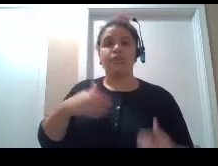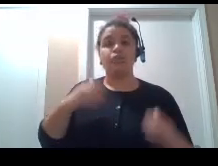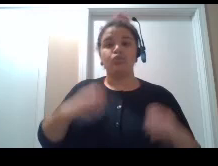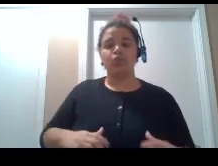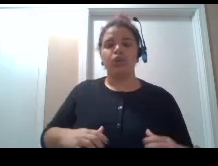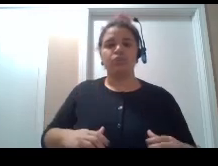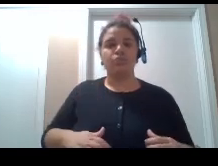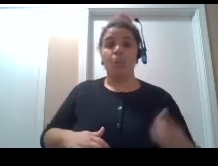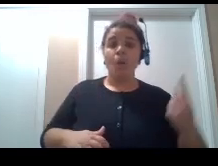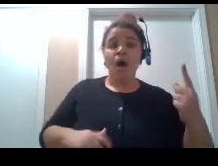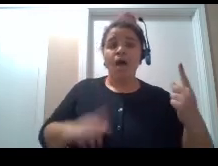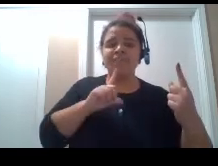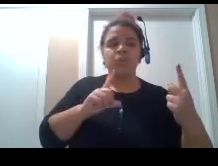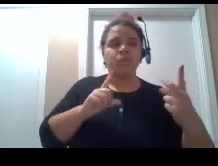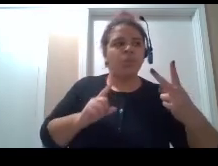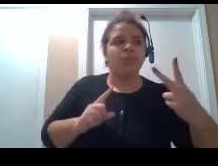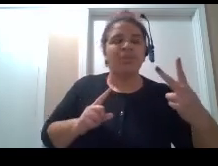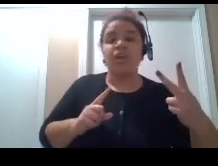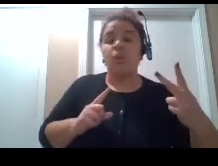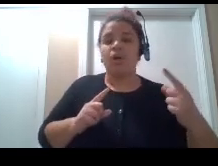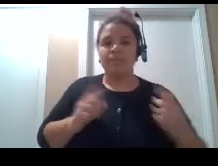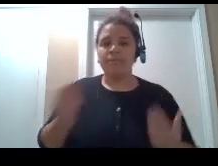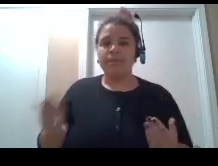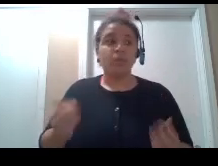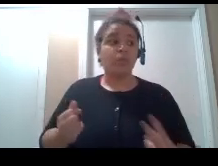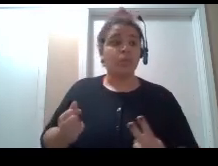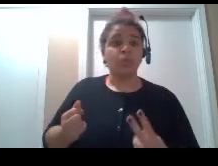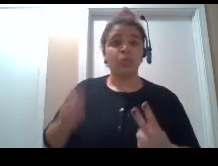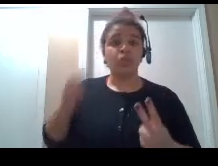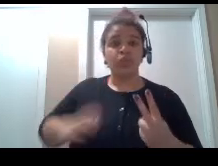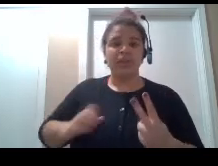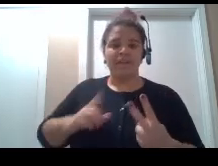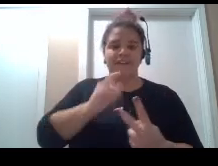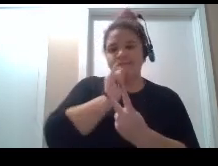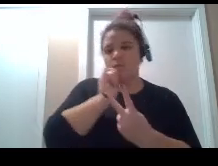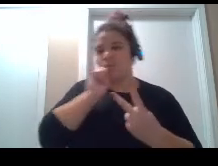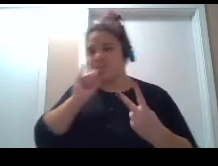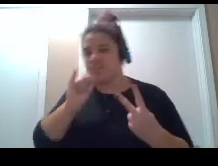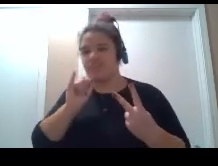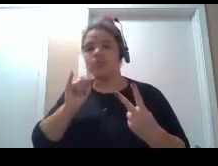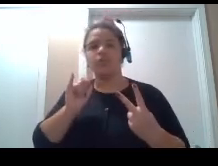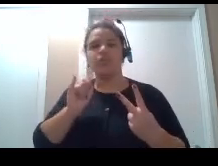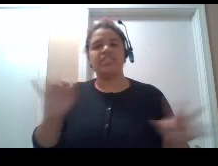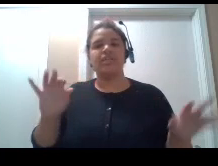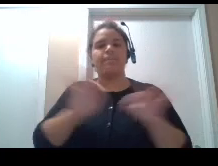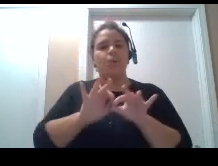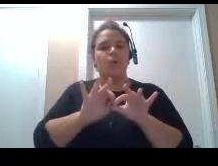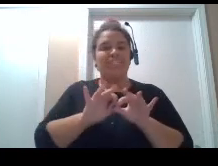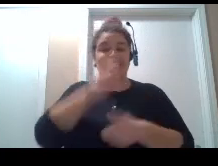that you log into each interview using the specific invite. And after each interview,